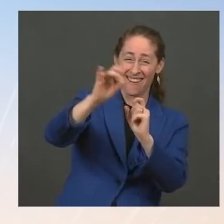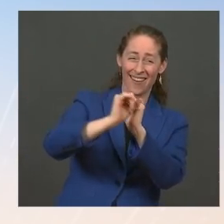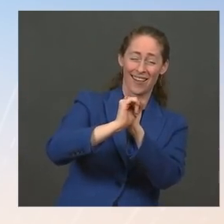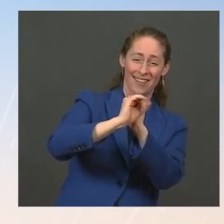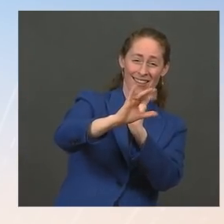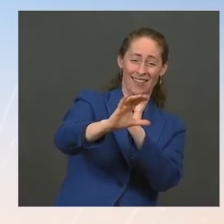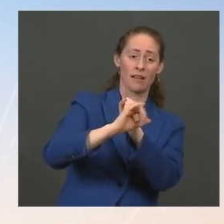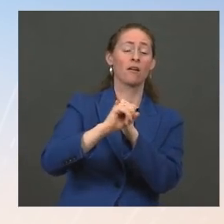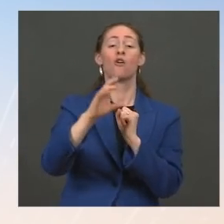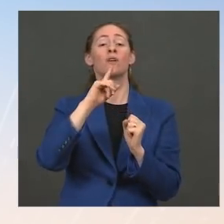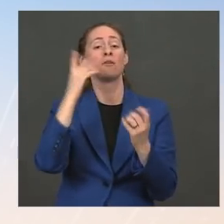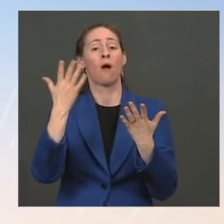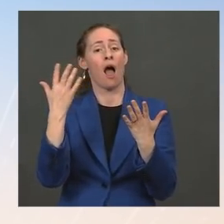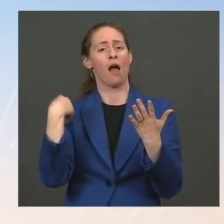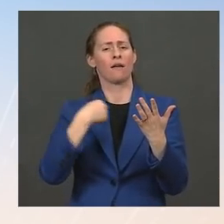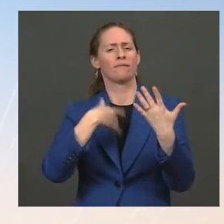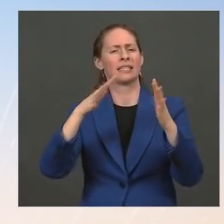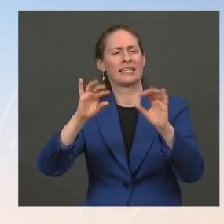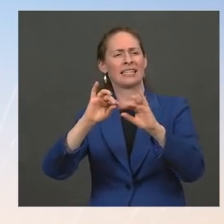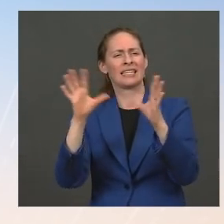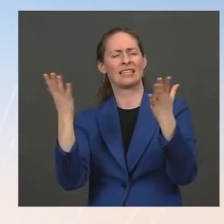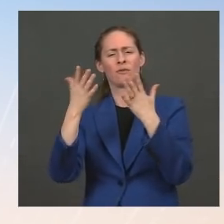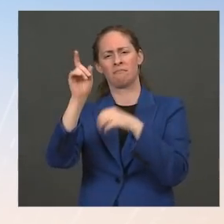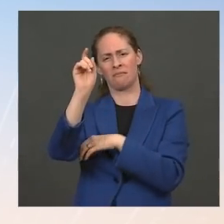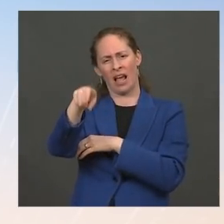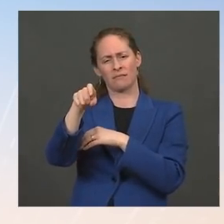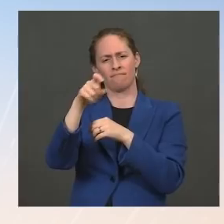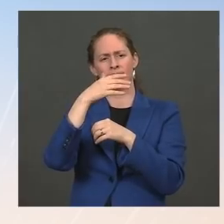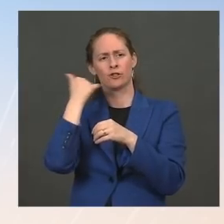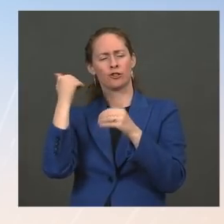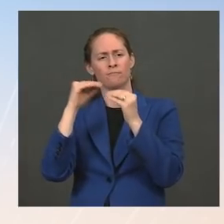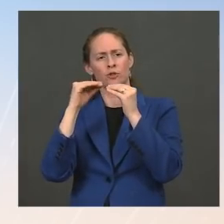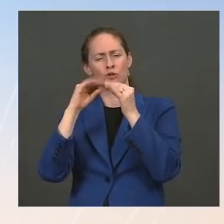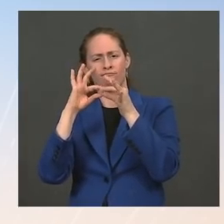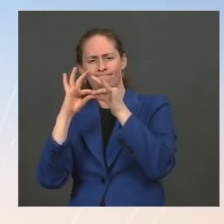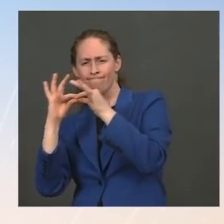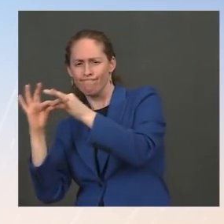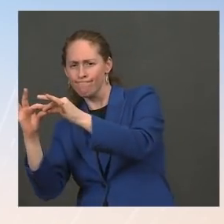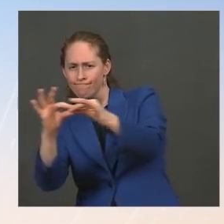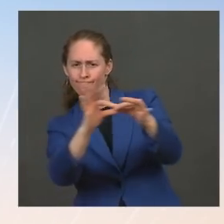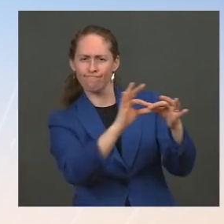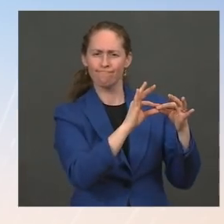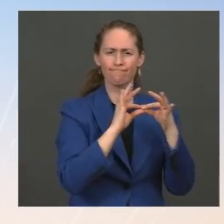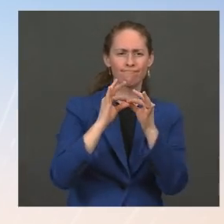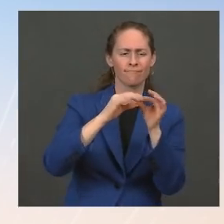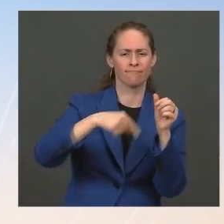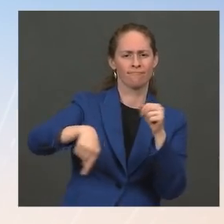and united across the Democratic Party. And now it's the time to do that, which is that the President's agenda,